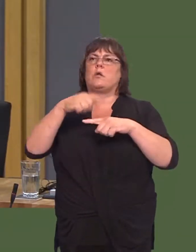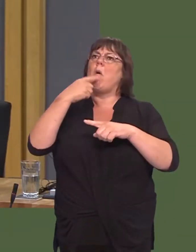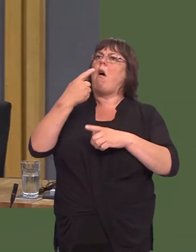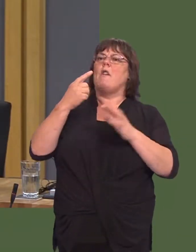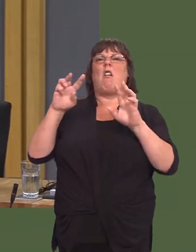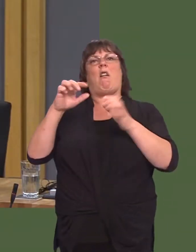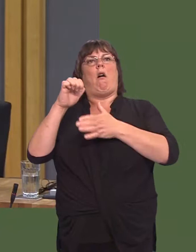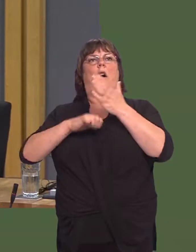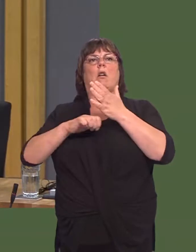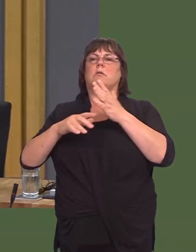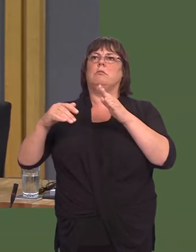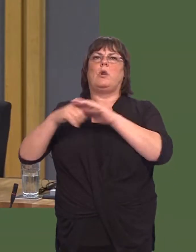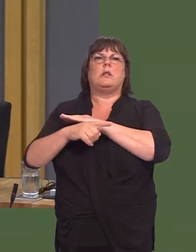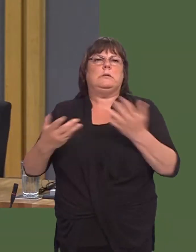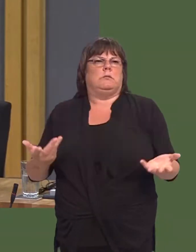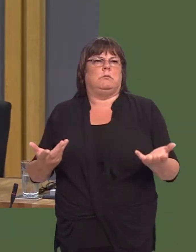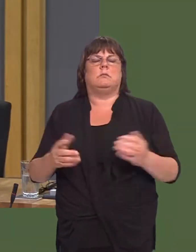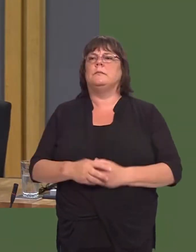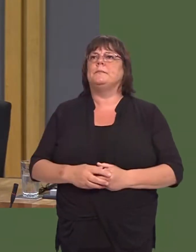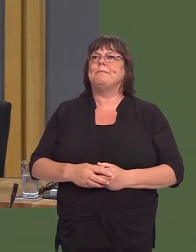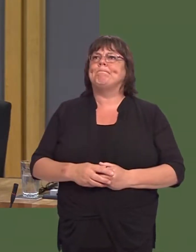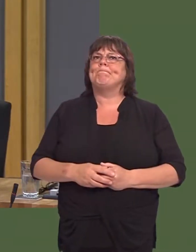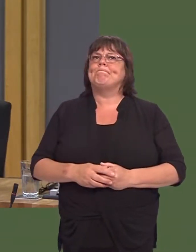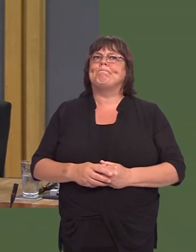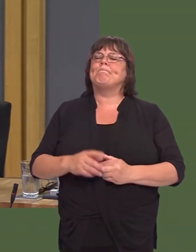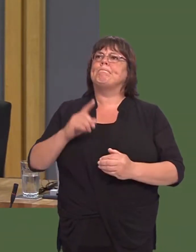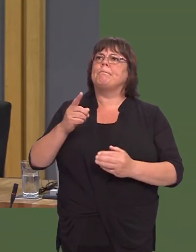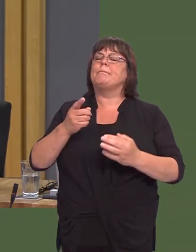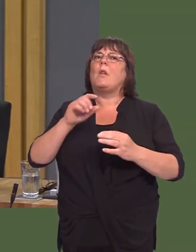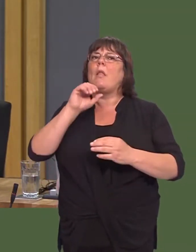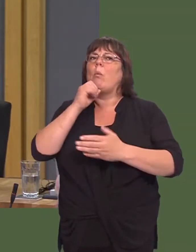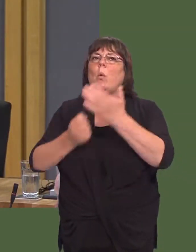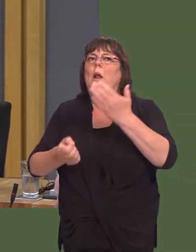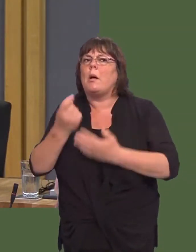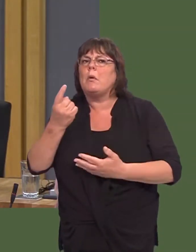But, in the hope that you're not going to deliver that, can I ask you how we can get